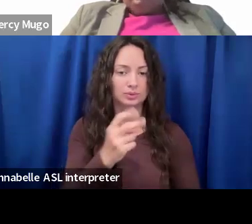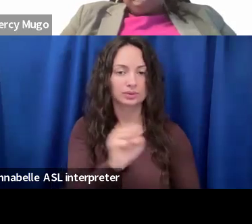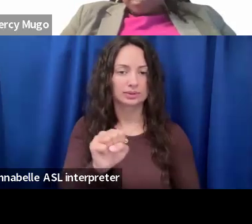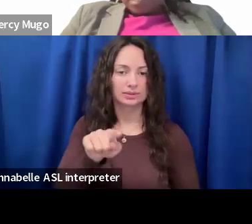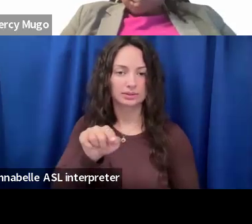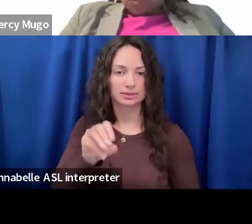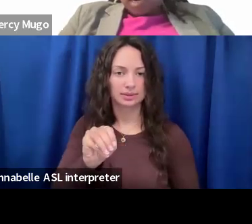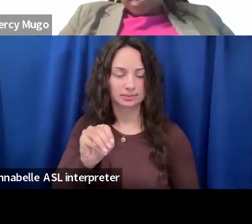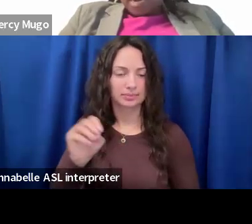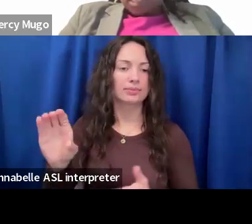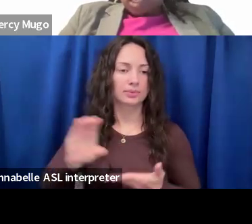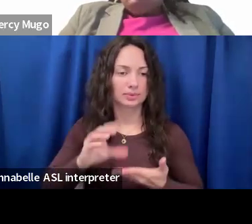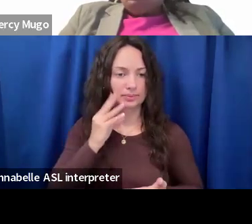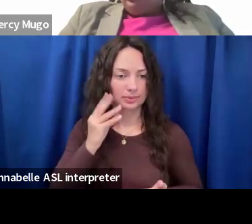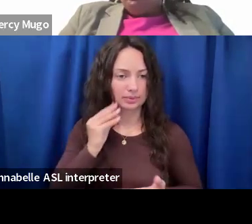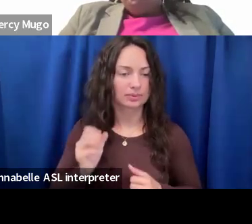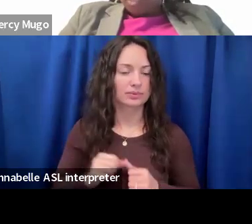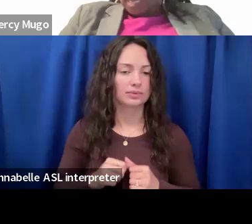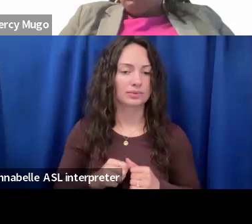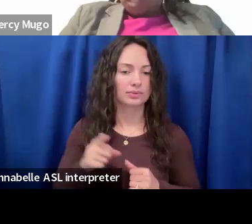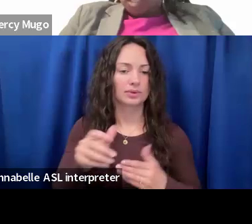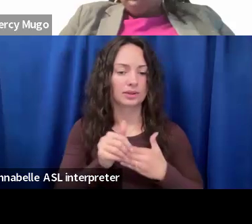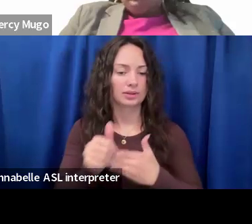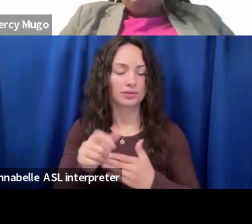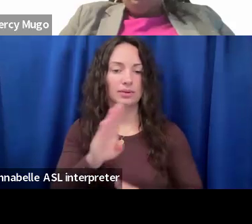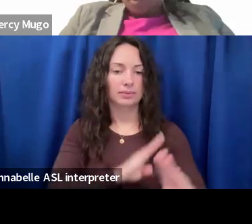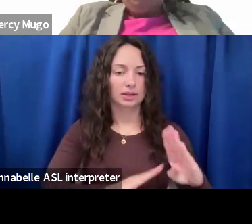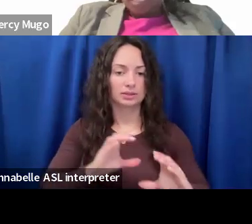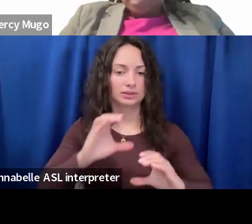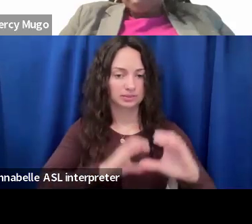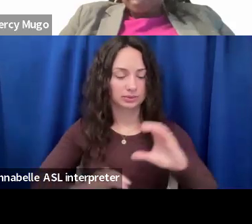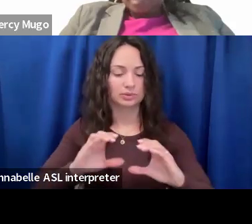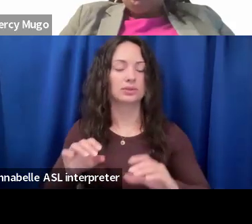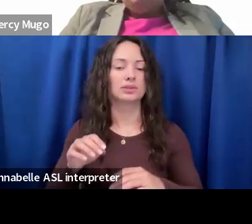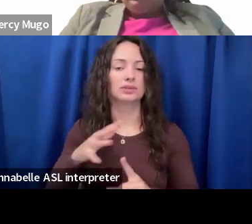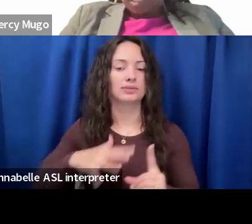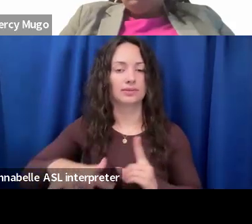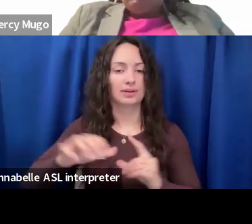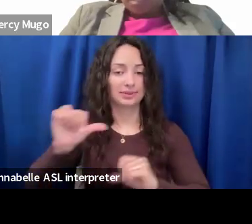has an interdisciplinary grant team of biology, chemistry, environmental science, and is a faculty